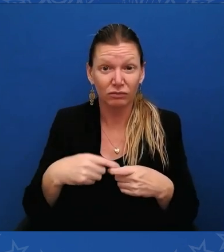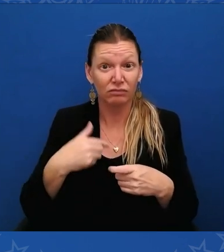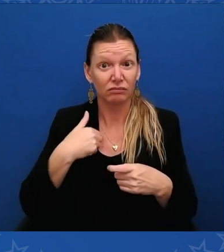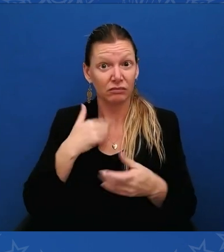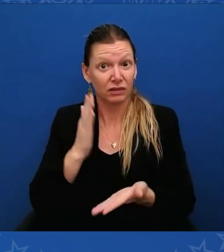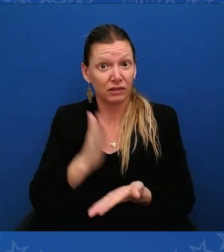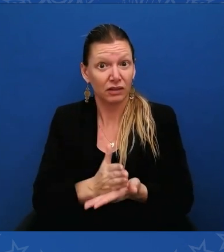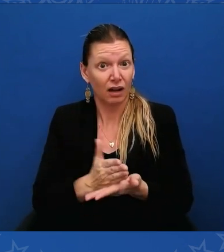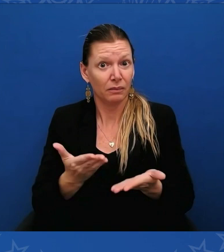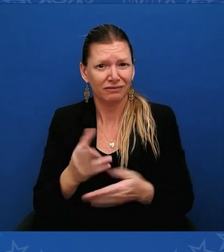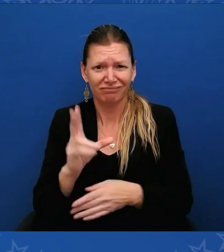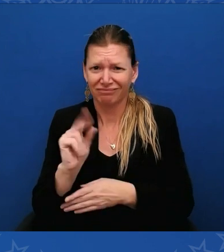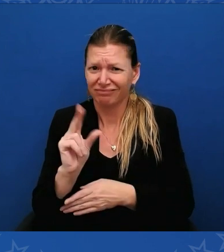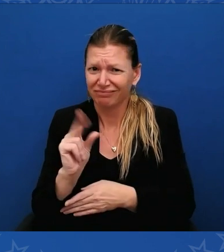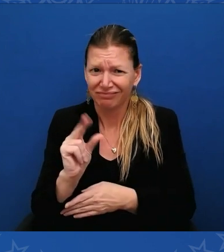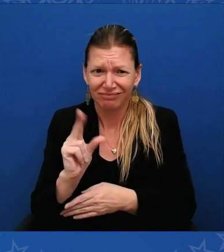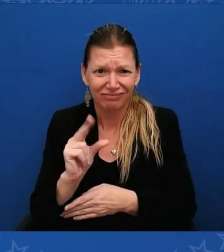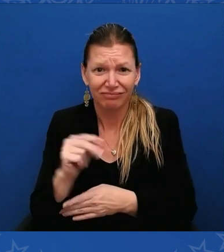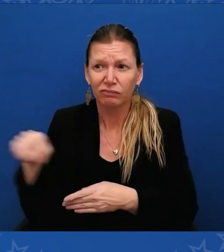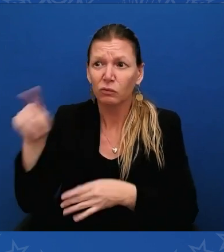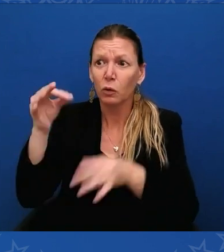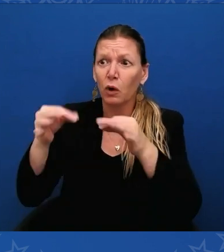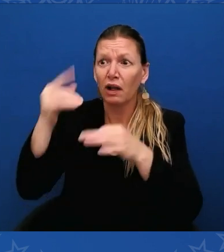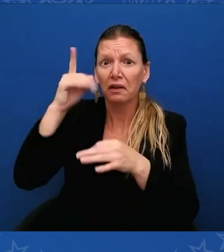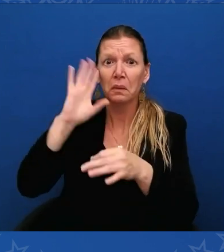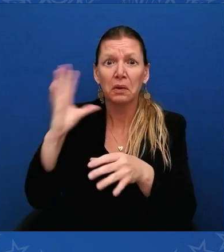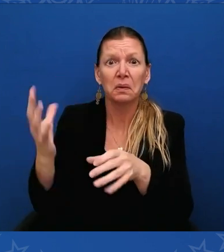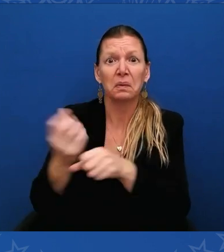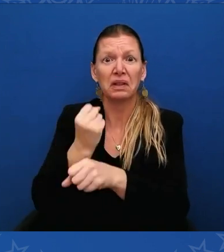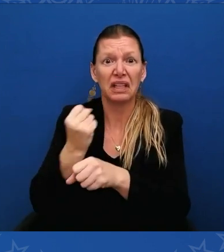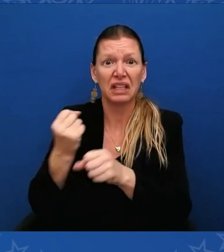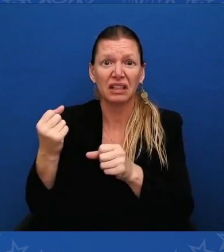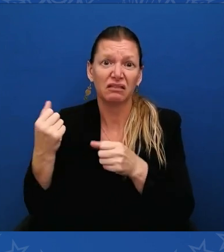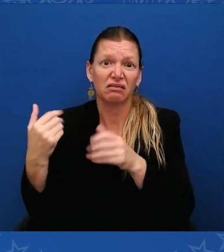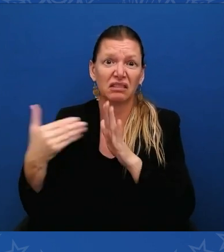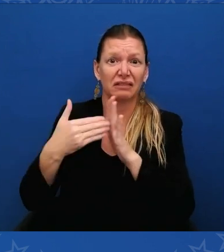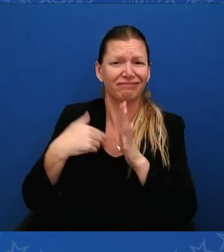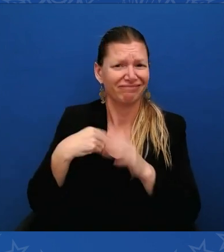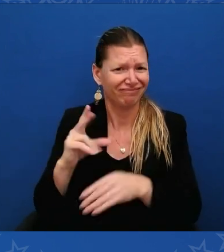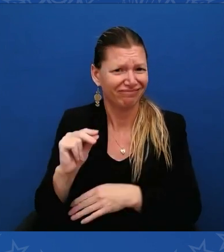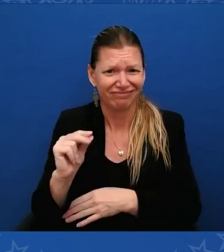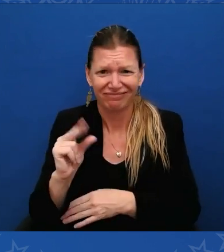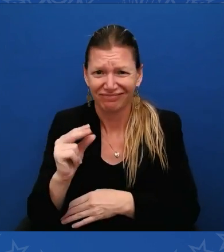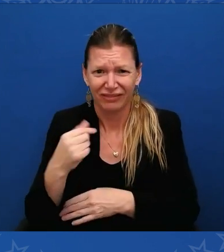And we're investing over $15 billion -- the largest investment in history --